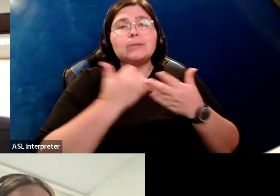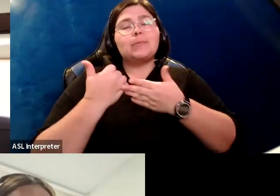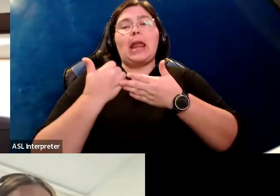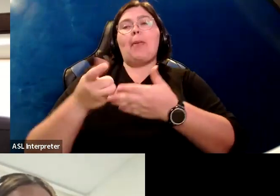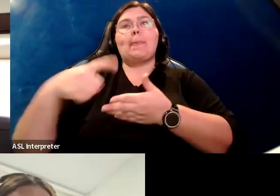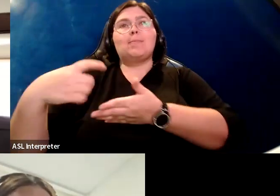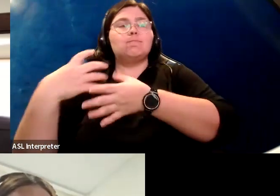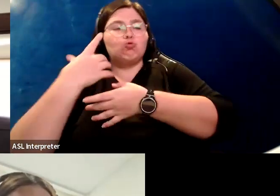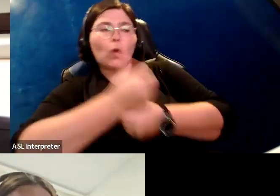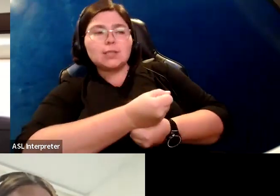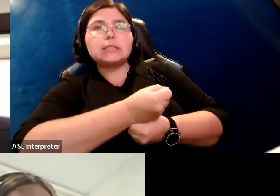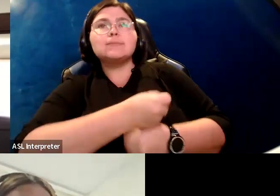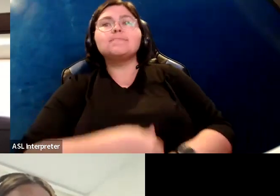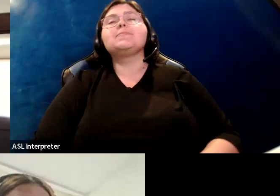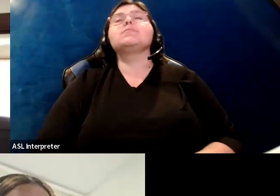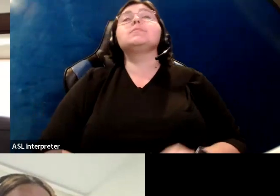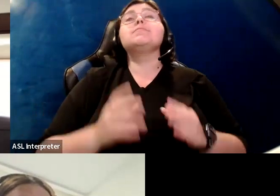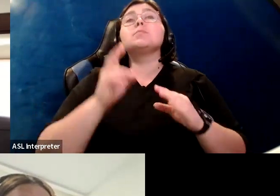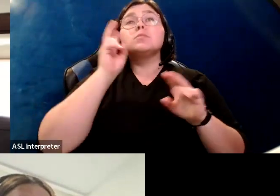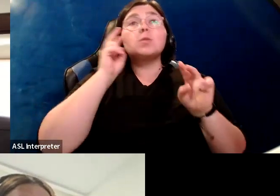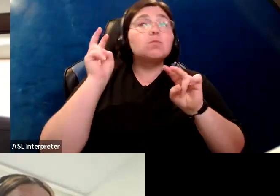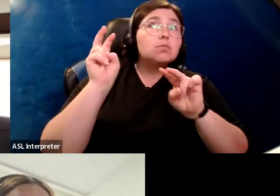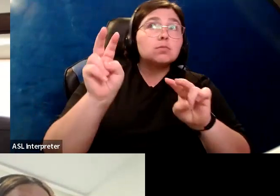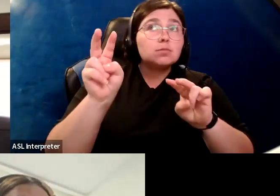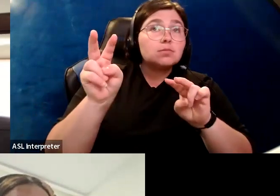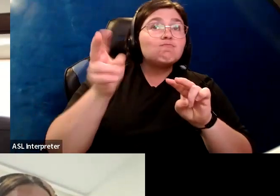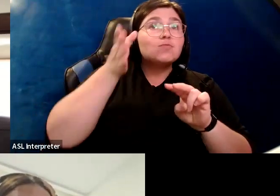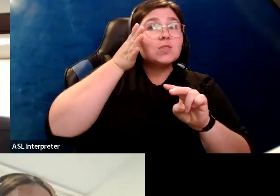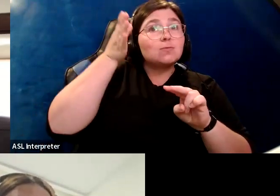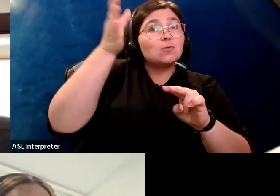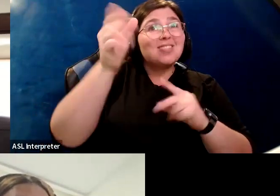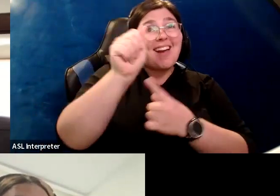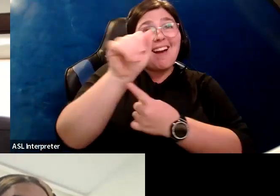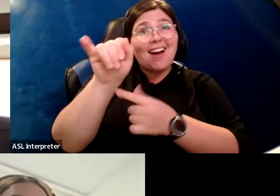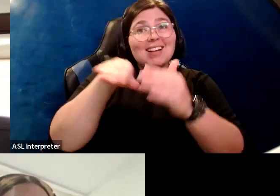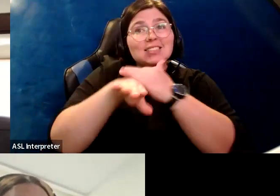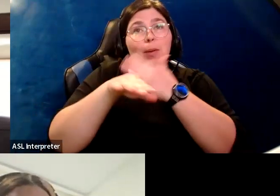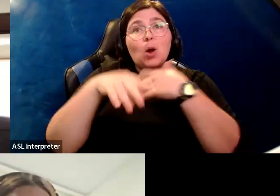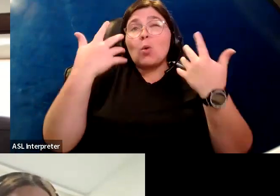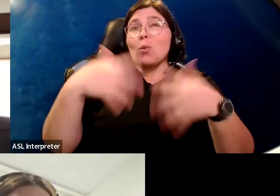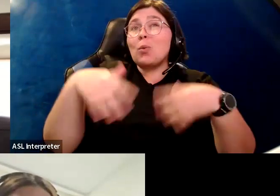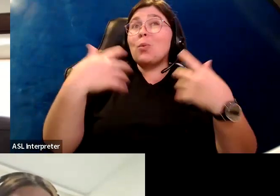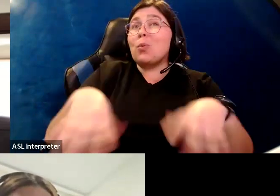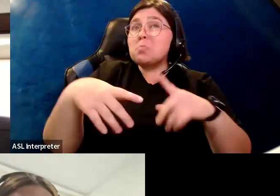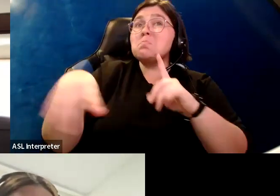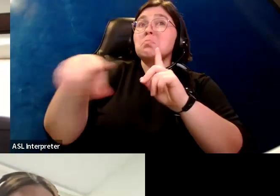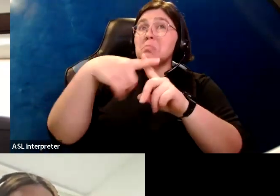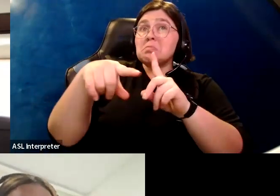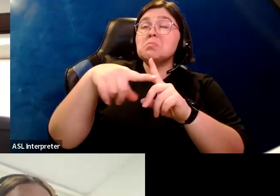Looking ahead, the future of AI in accessibility is incredibly promising.